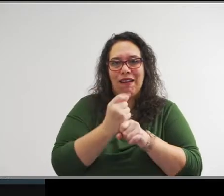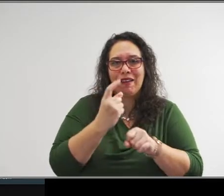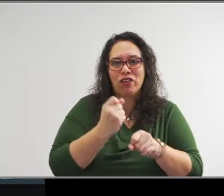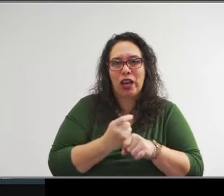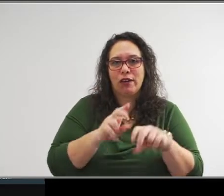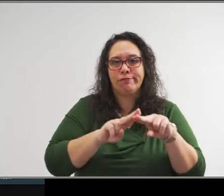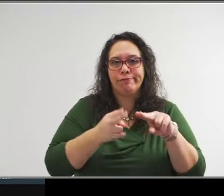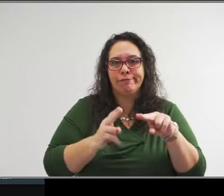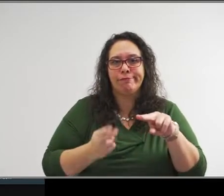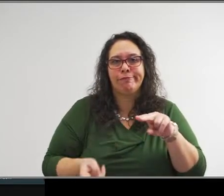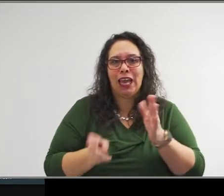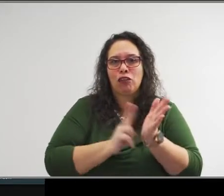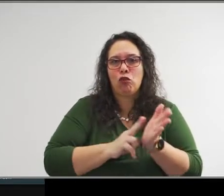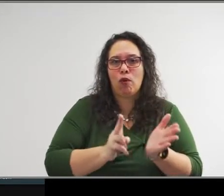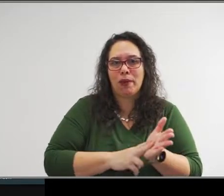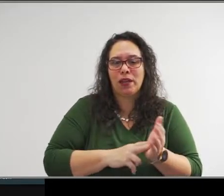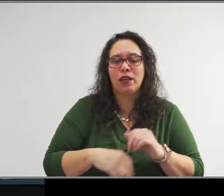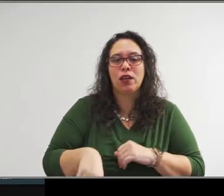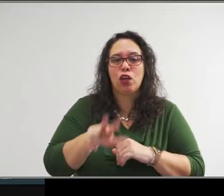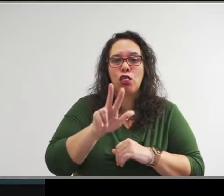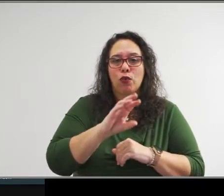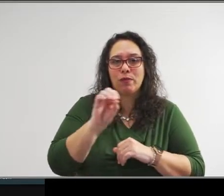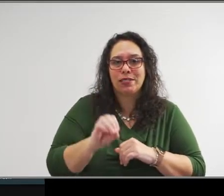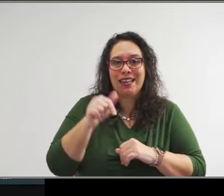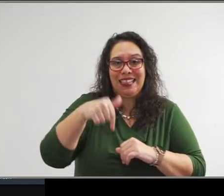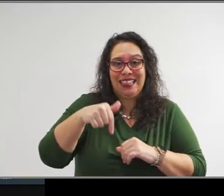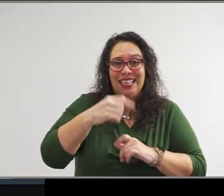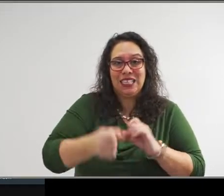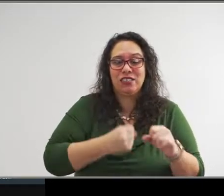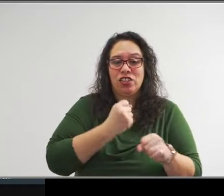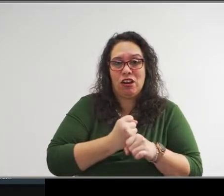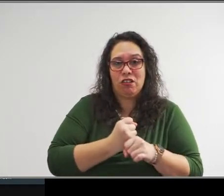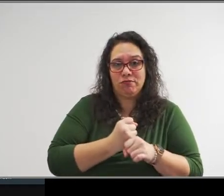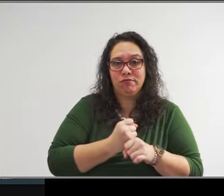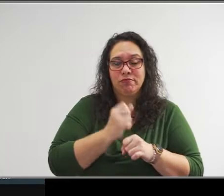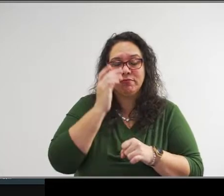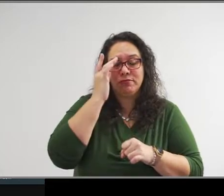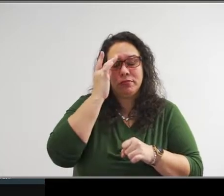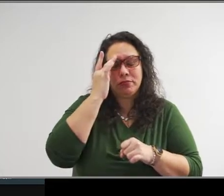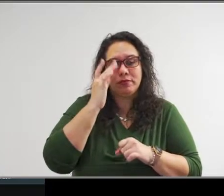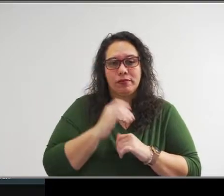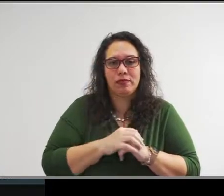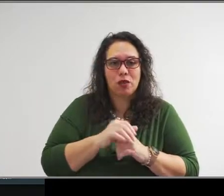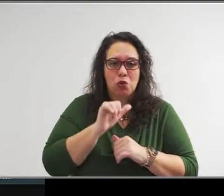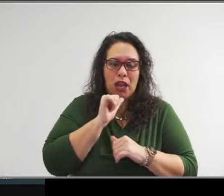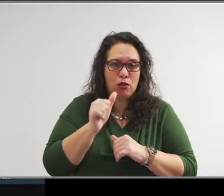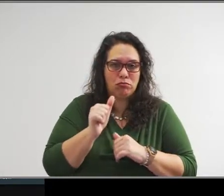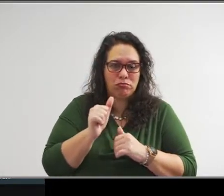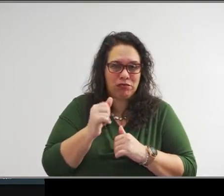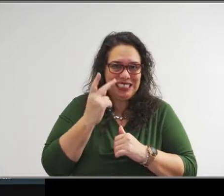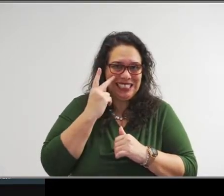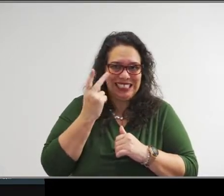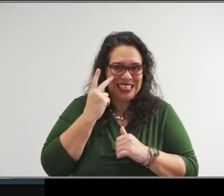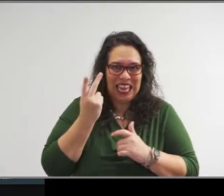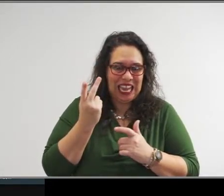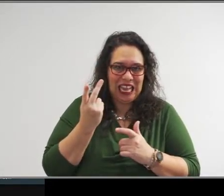we experienced a 3% reduction this year and we don't foresee the enrollment decline abating